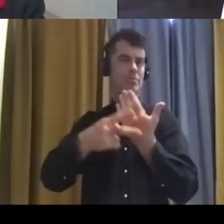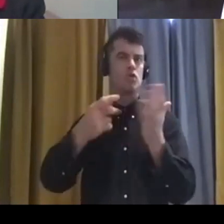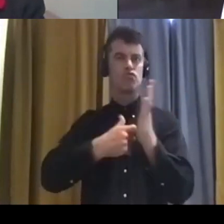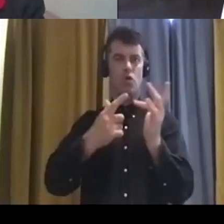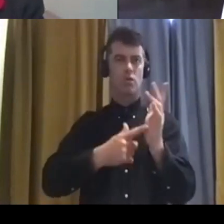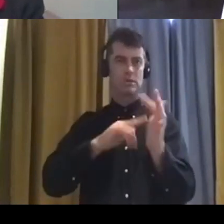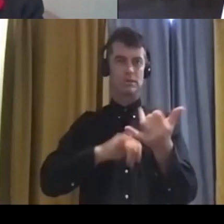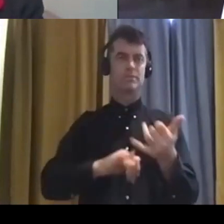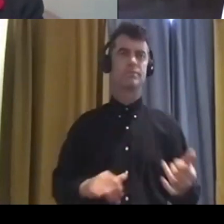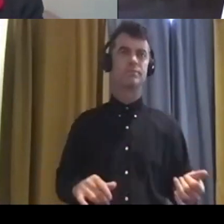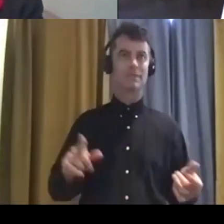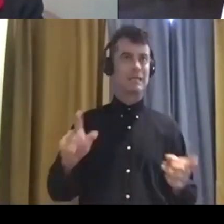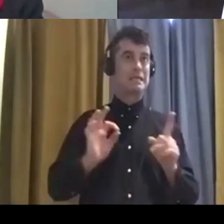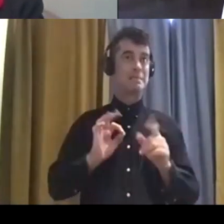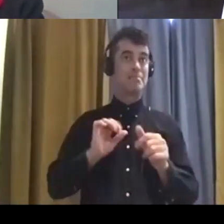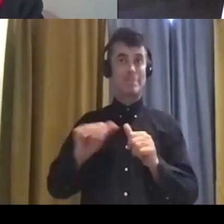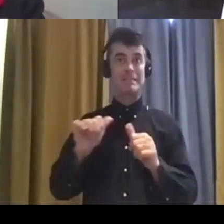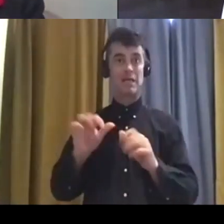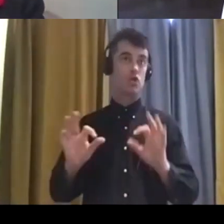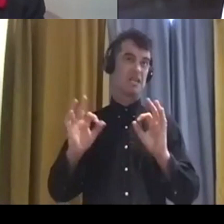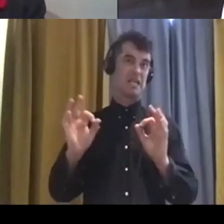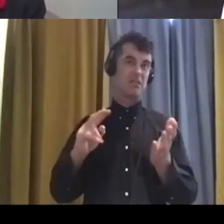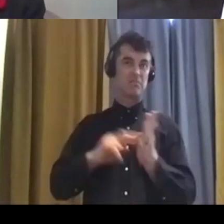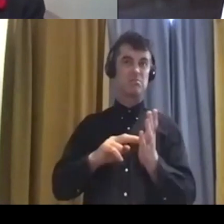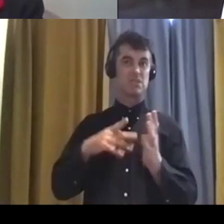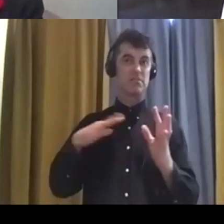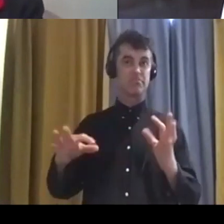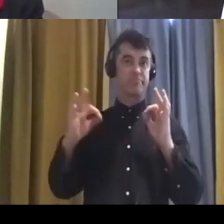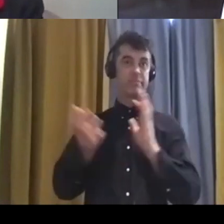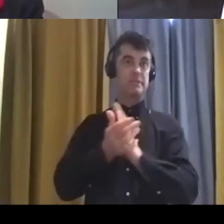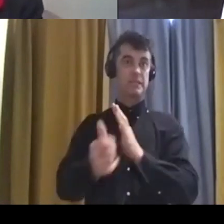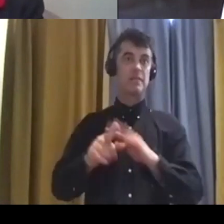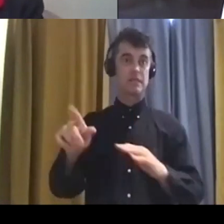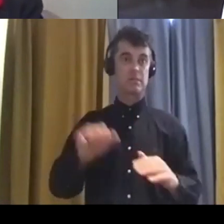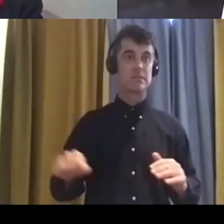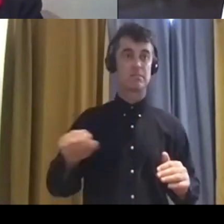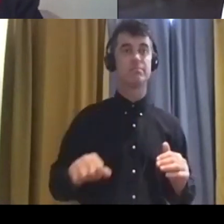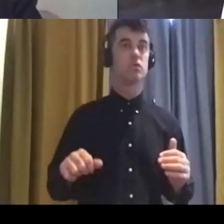better and uniquely placed because they've got unique skills in that space to be able